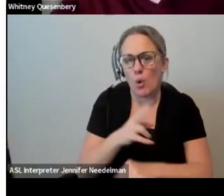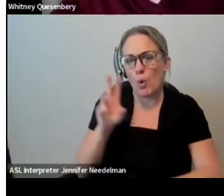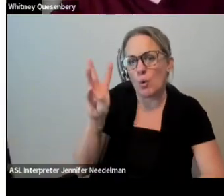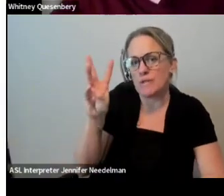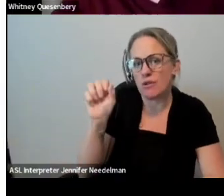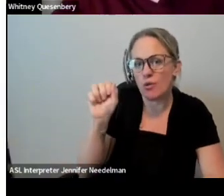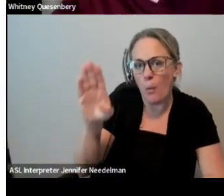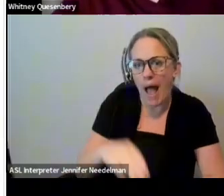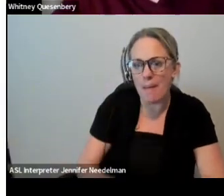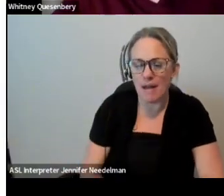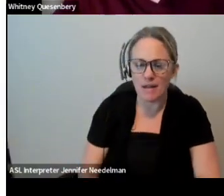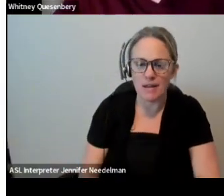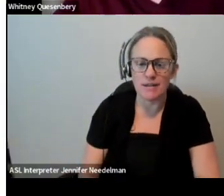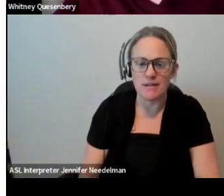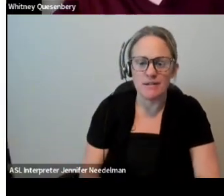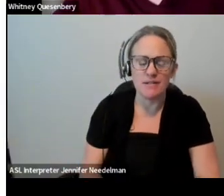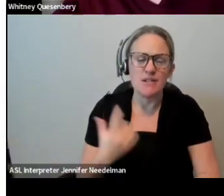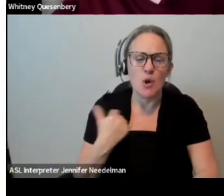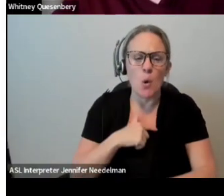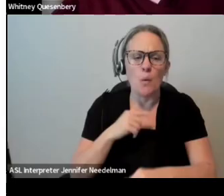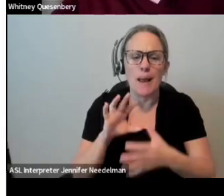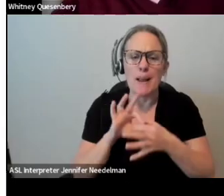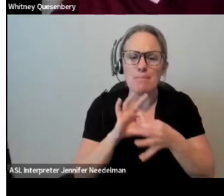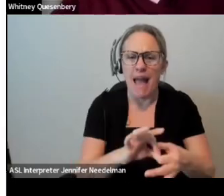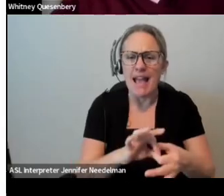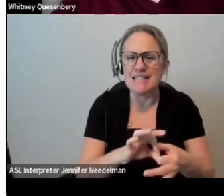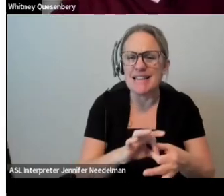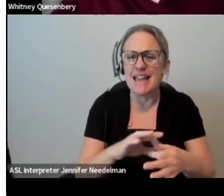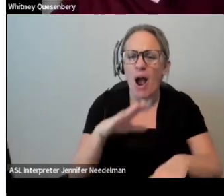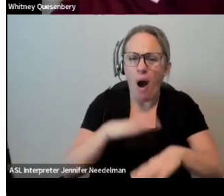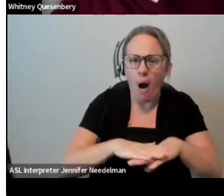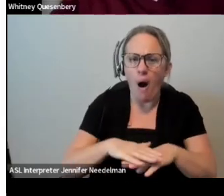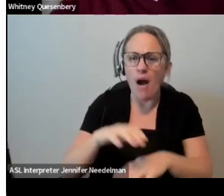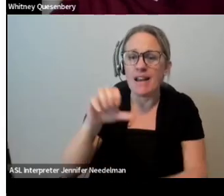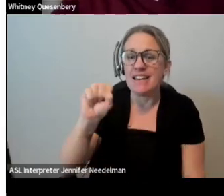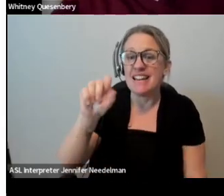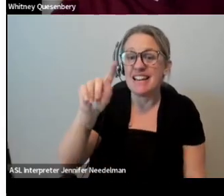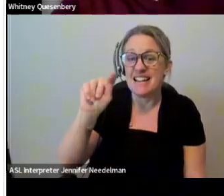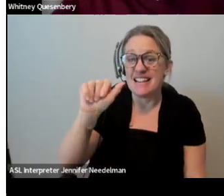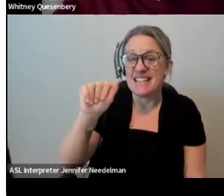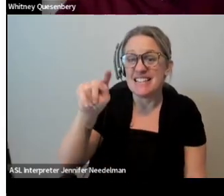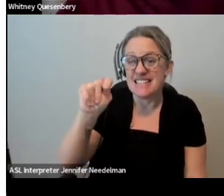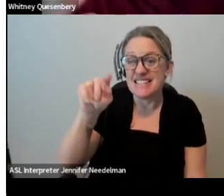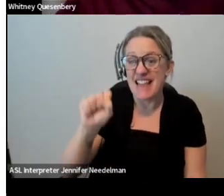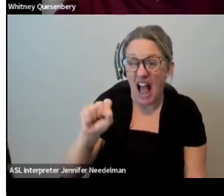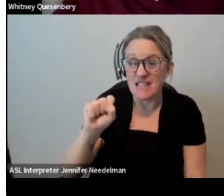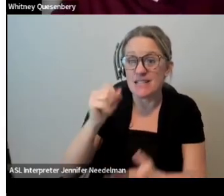The other is that we base them on statistics. So we started by thinking about, not only big national